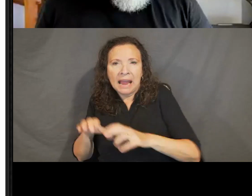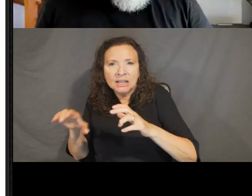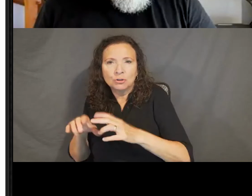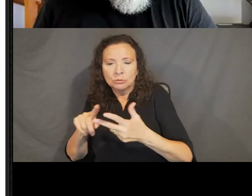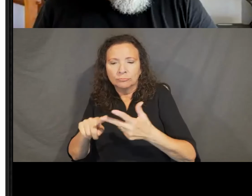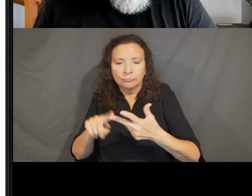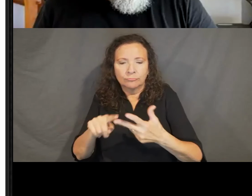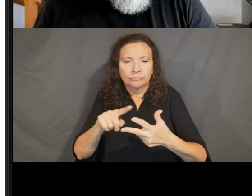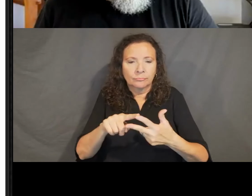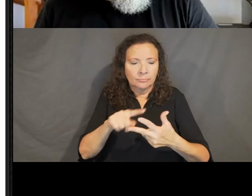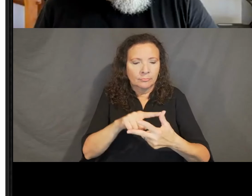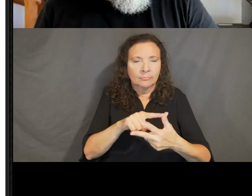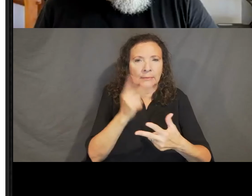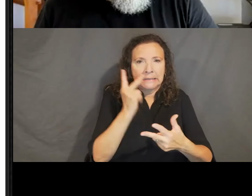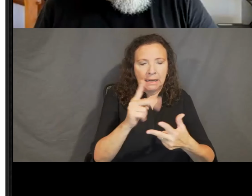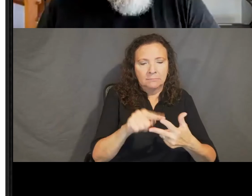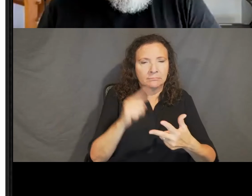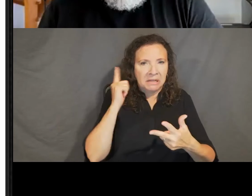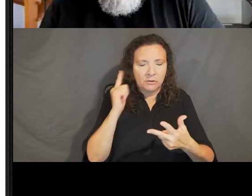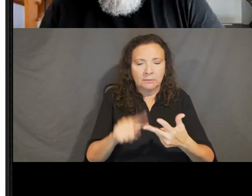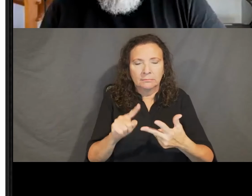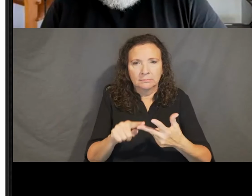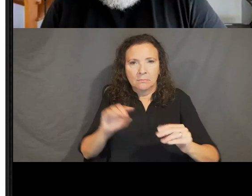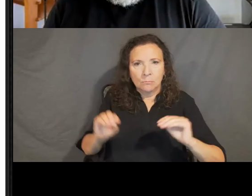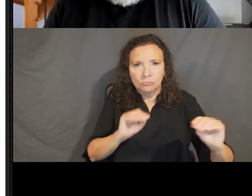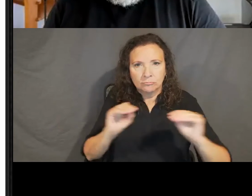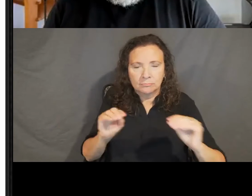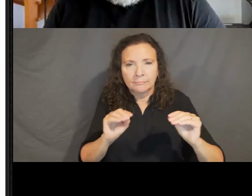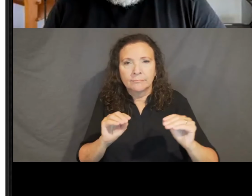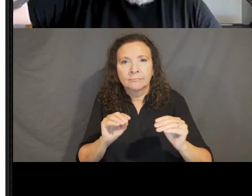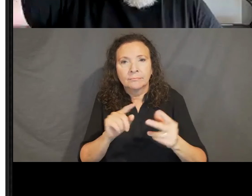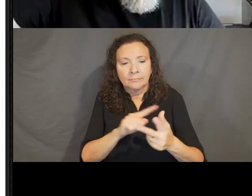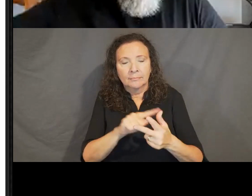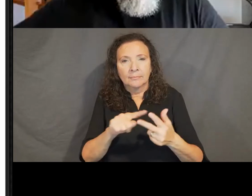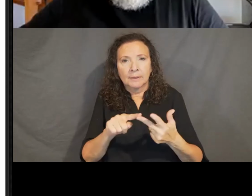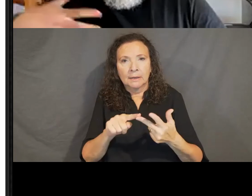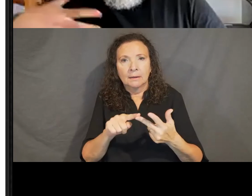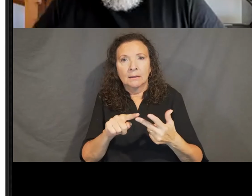that instead, you feel we are on a spectrum of all of those things, which is really what